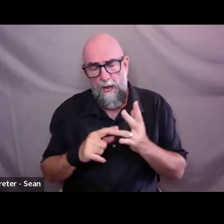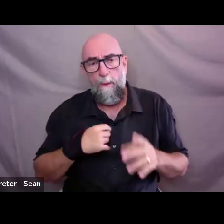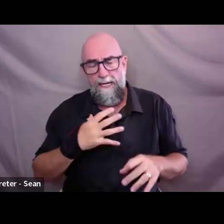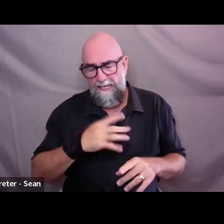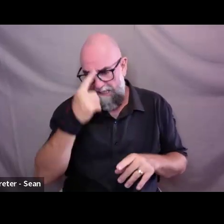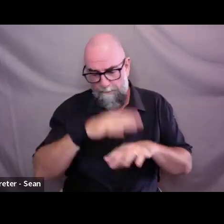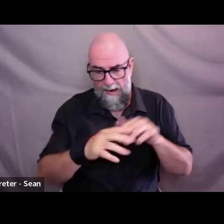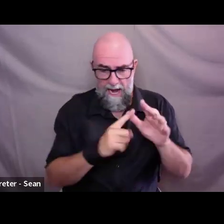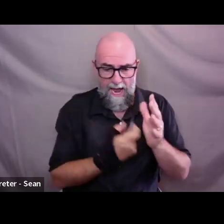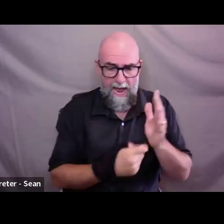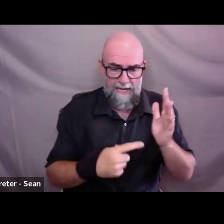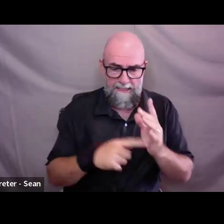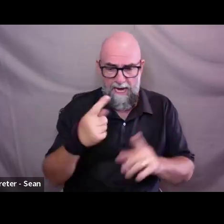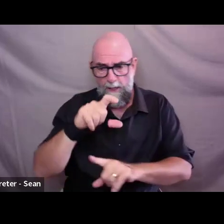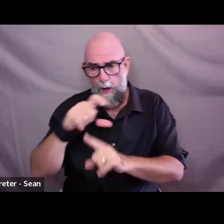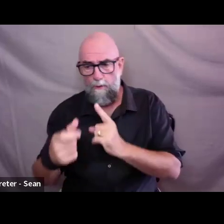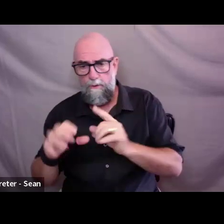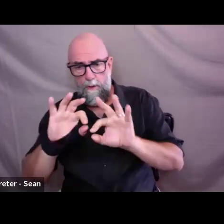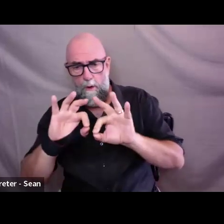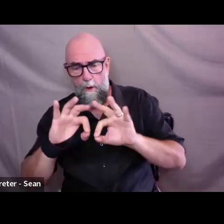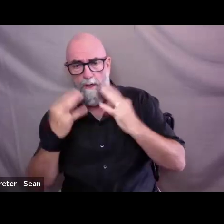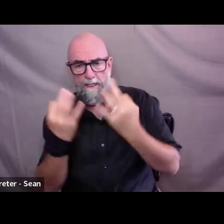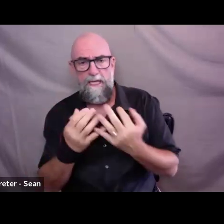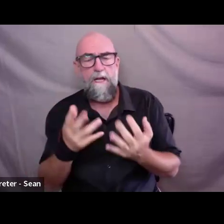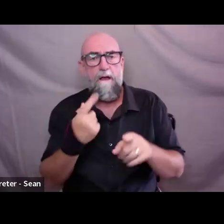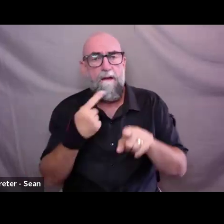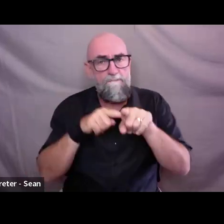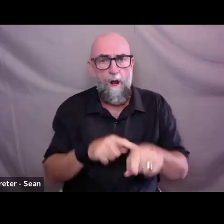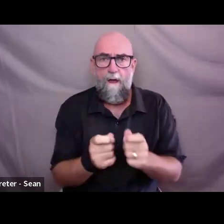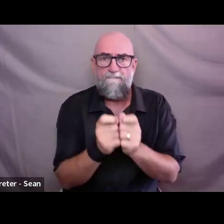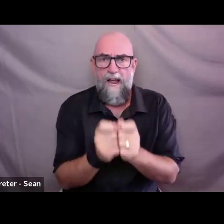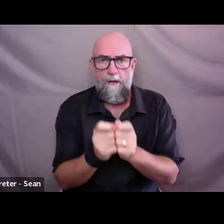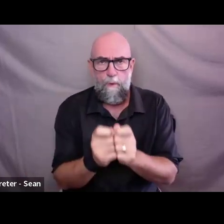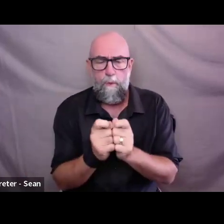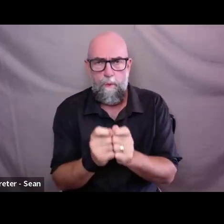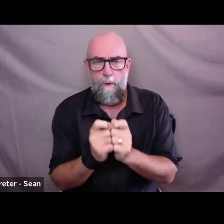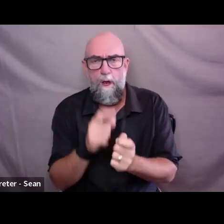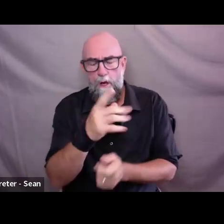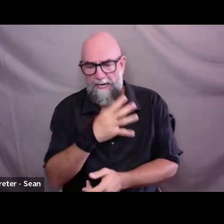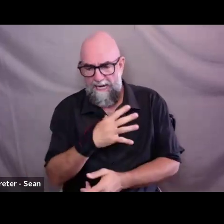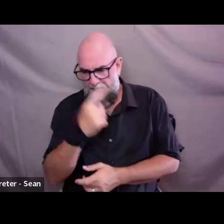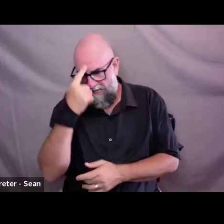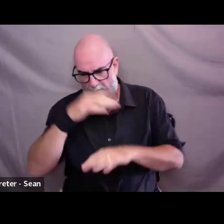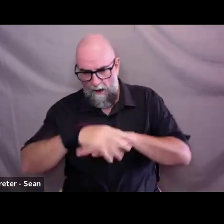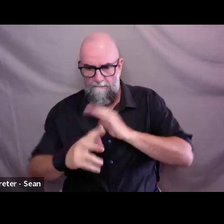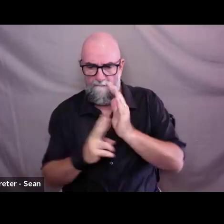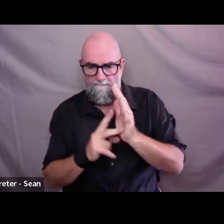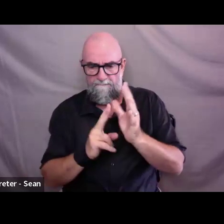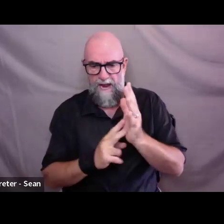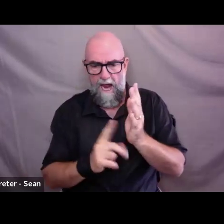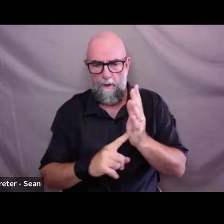those values then can be utilised in terms of looking at a fairer world and bringing climate Justice into that conversation.